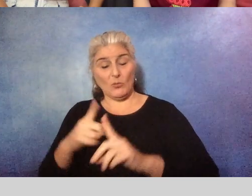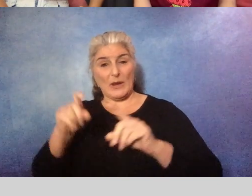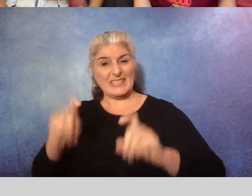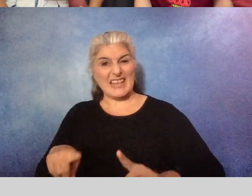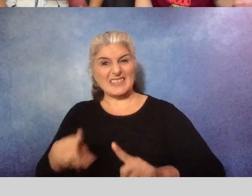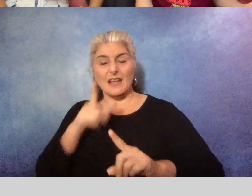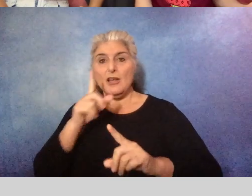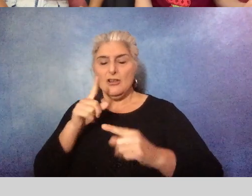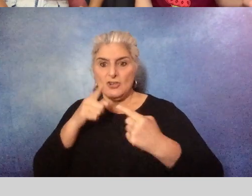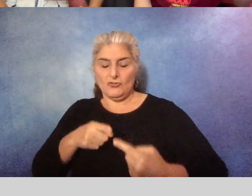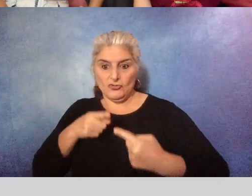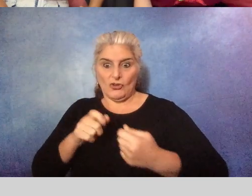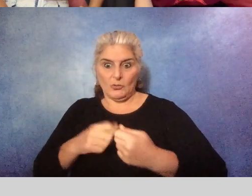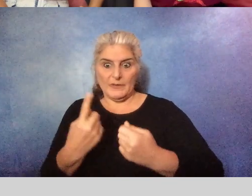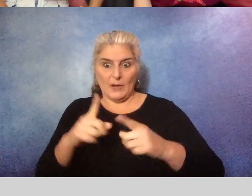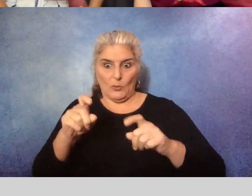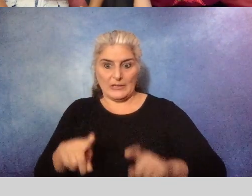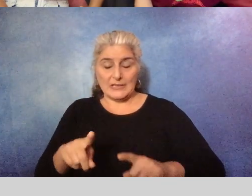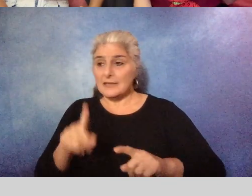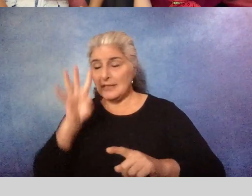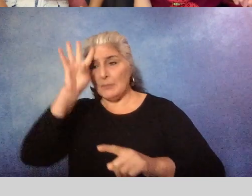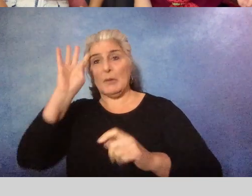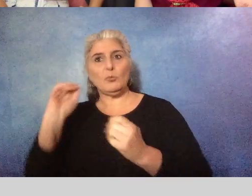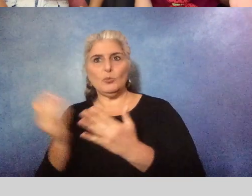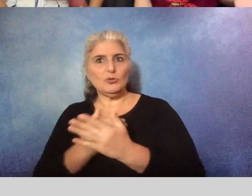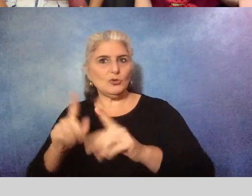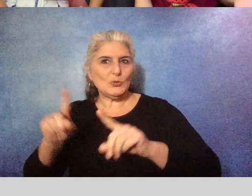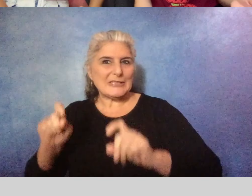And as you see, it's just a checklist, actually.